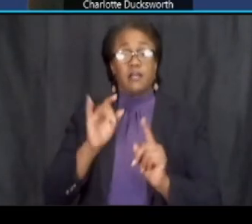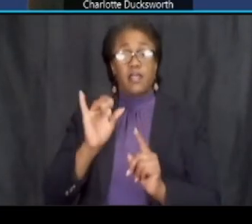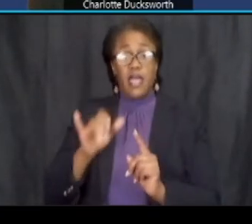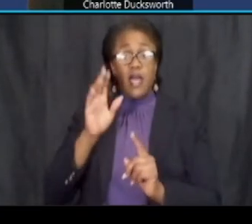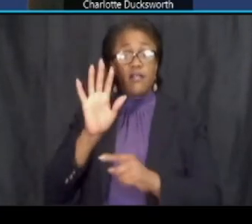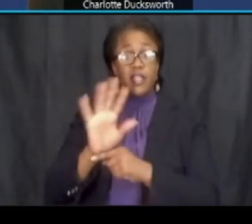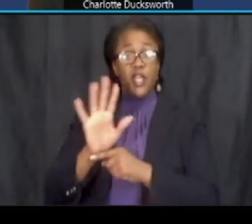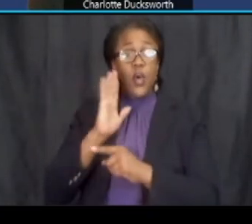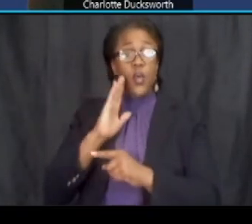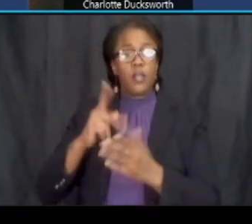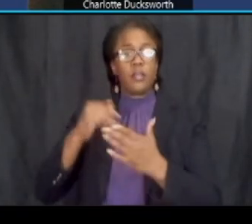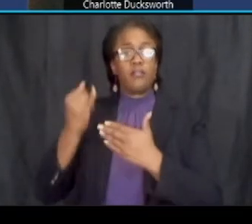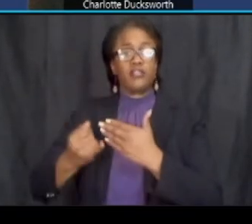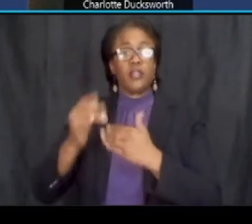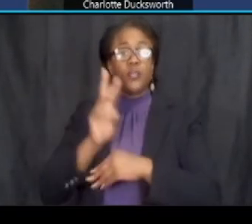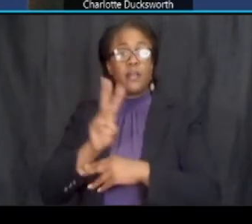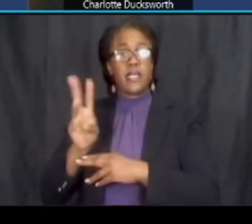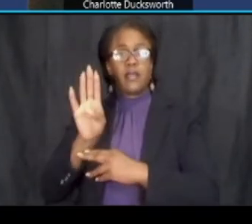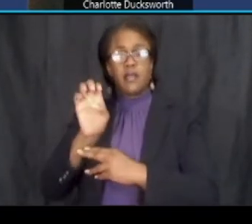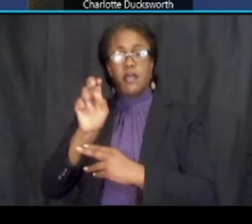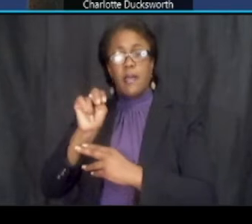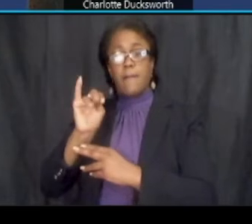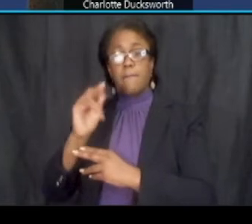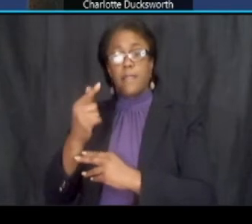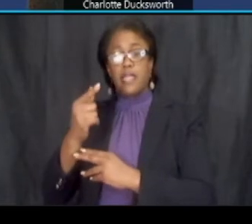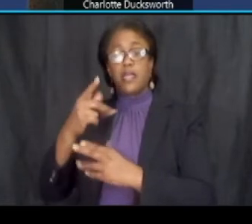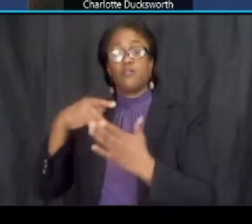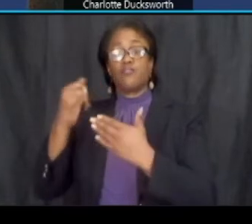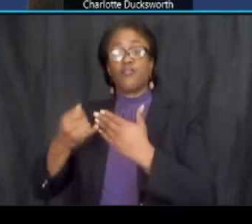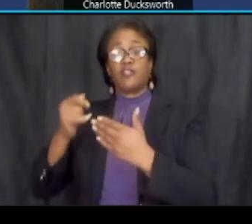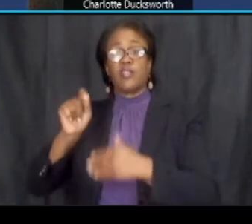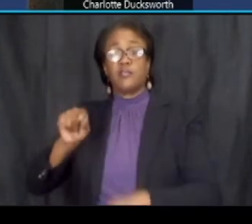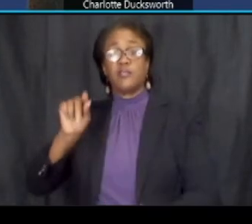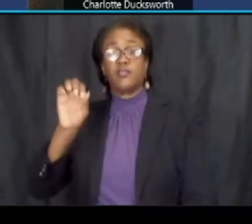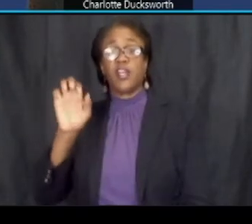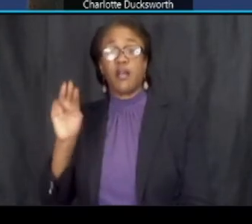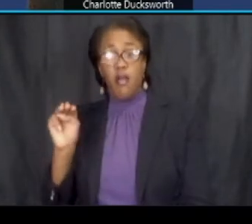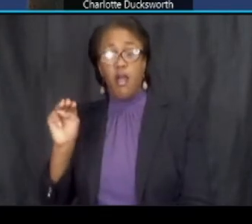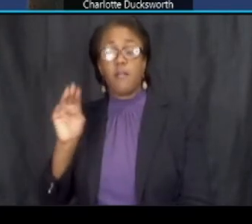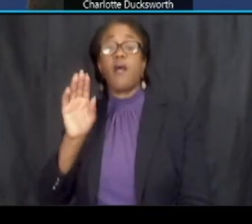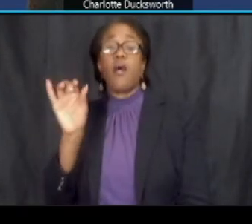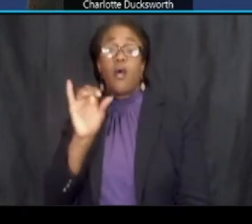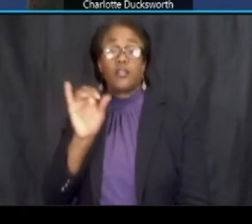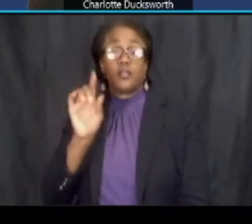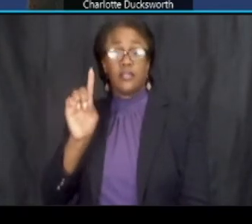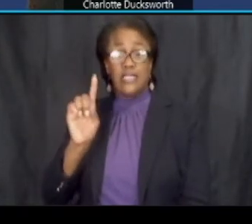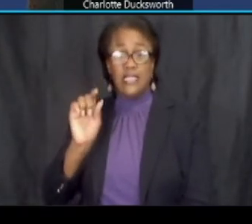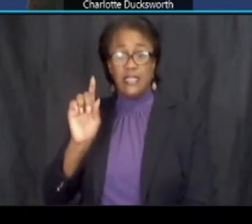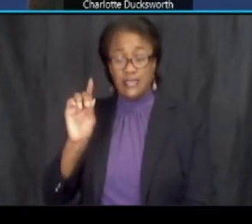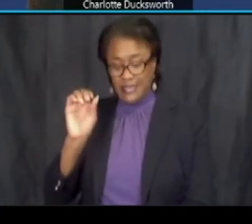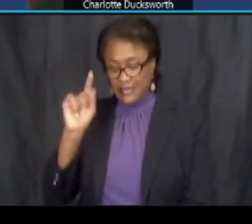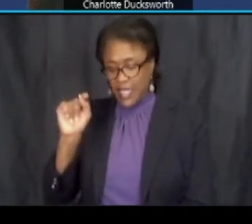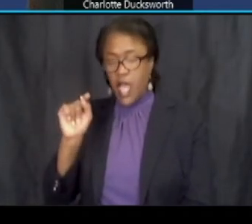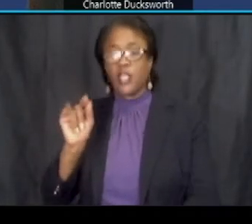project website at biddingproject.com and also be available on ddot's youtube channel as well